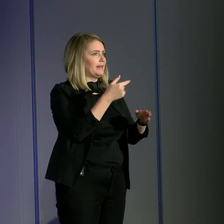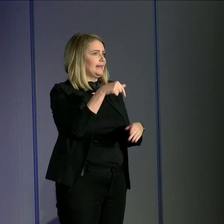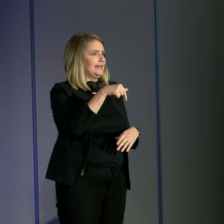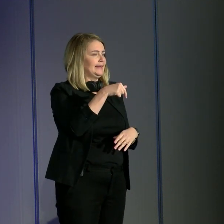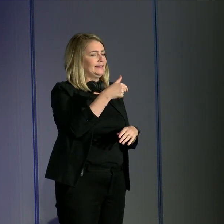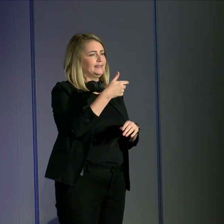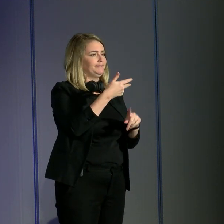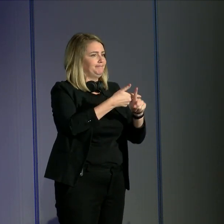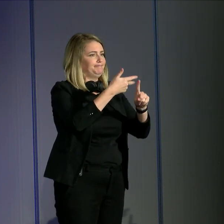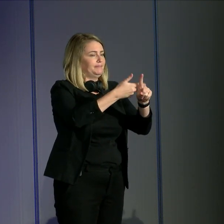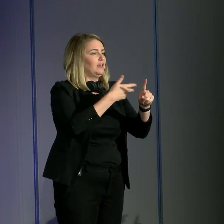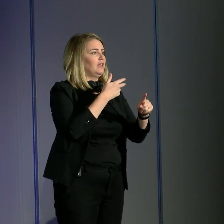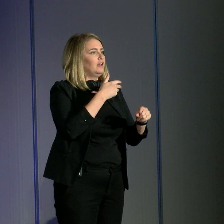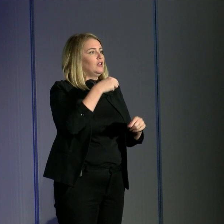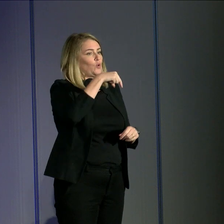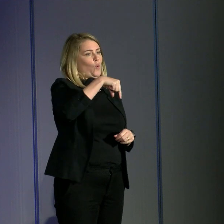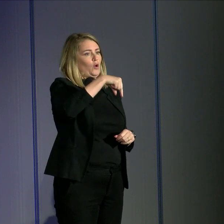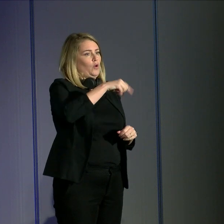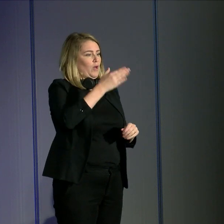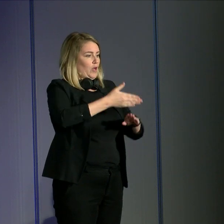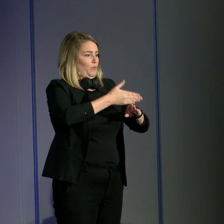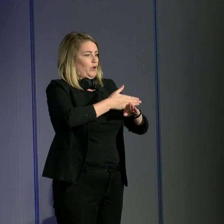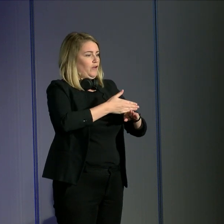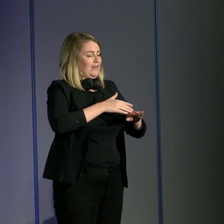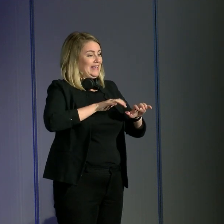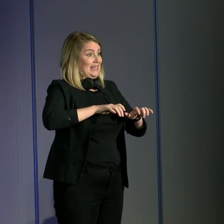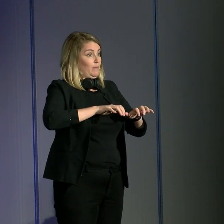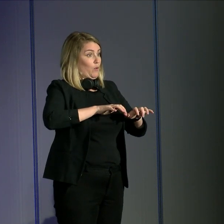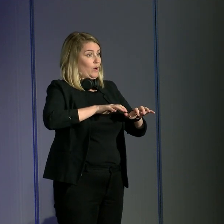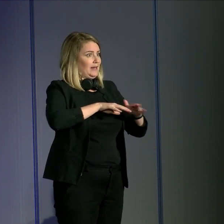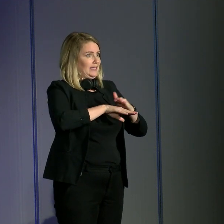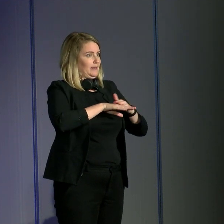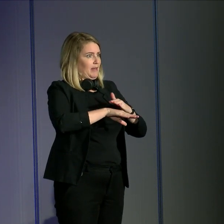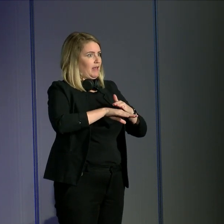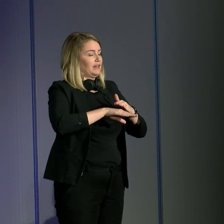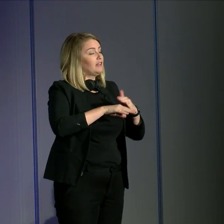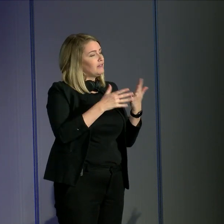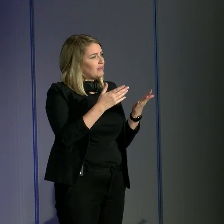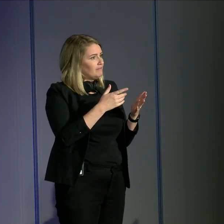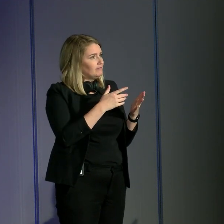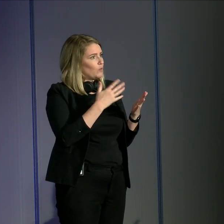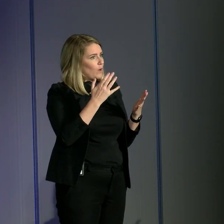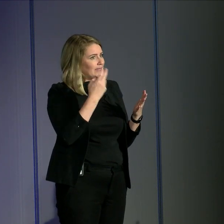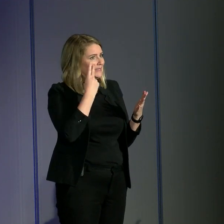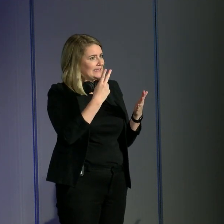the keyboard accessibility, you want to see the effects of that at this level in the monitoring.